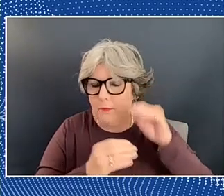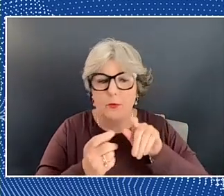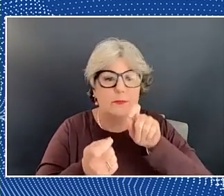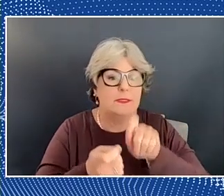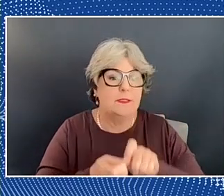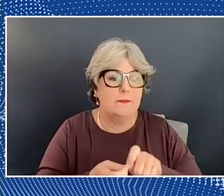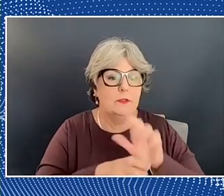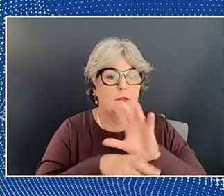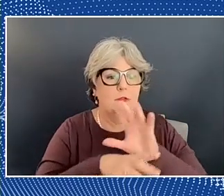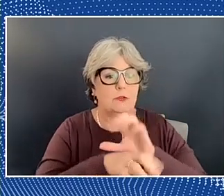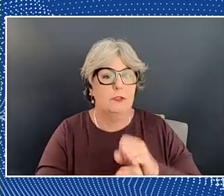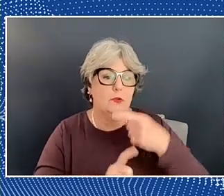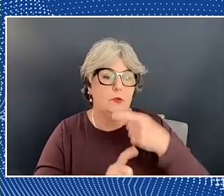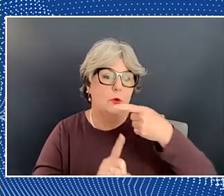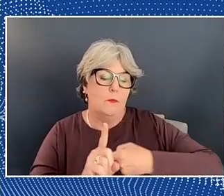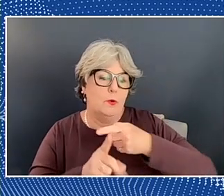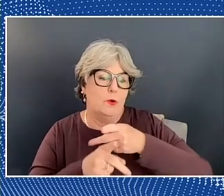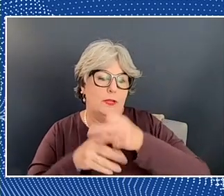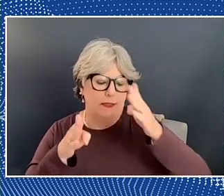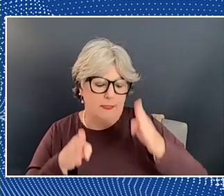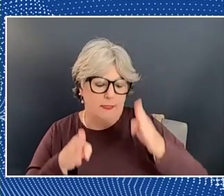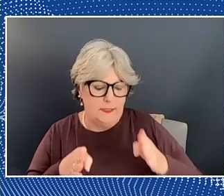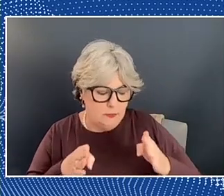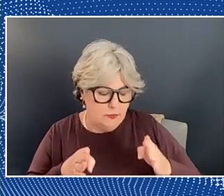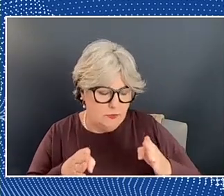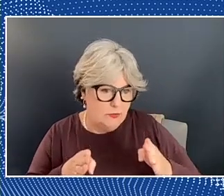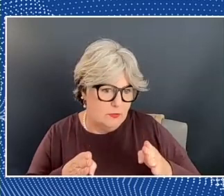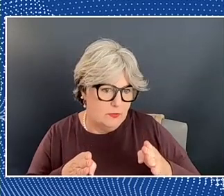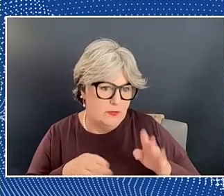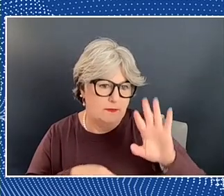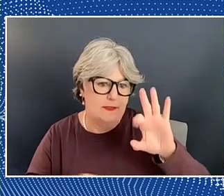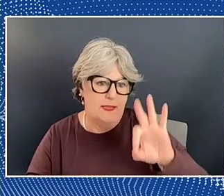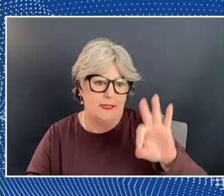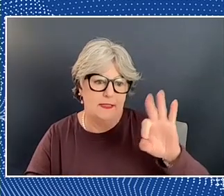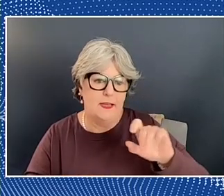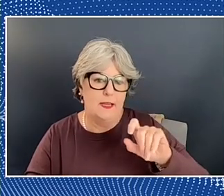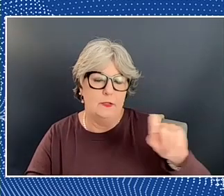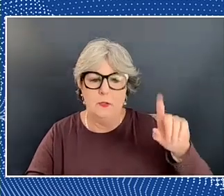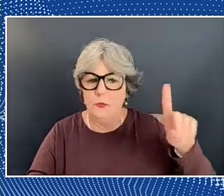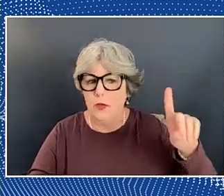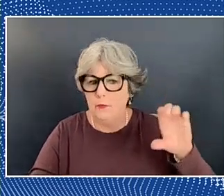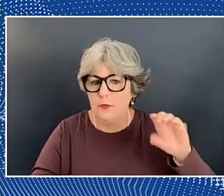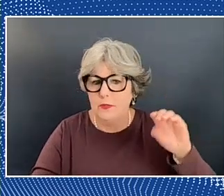mortgage lenders are usually limited to 99 to 100% the house as collateral.